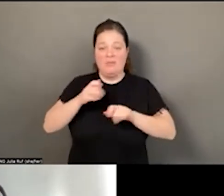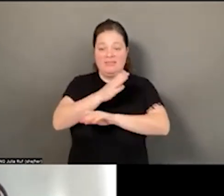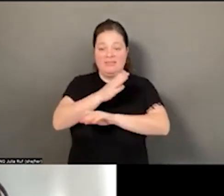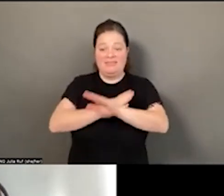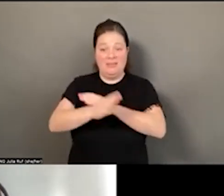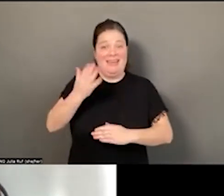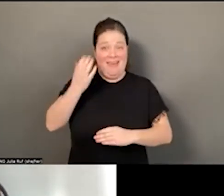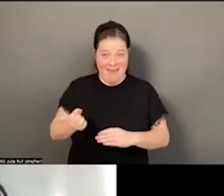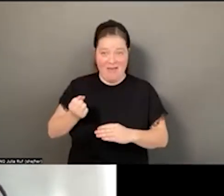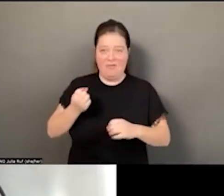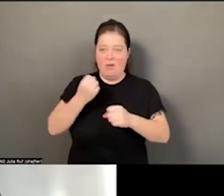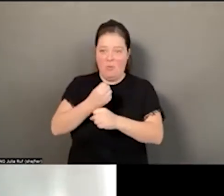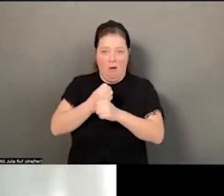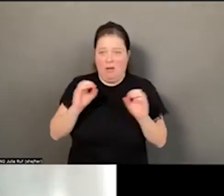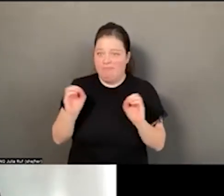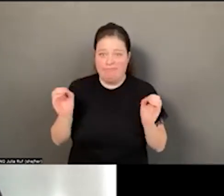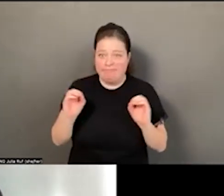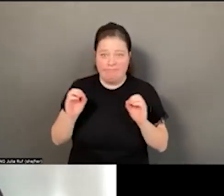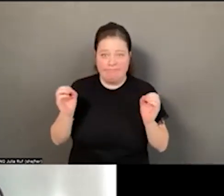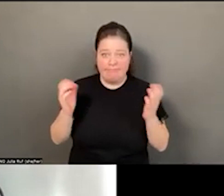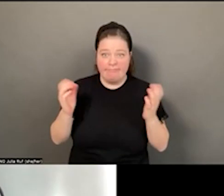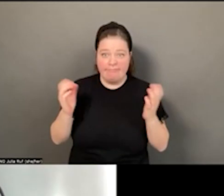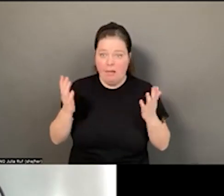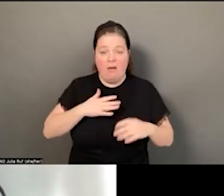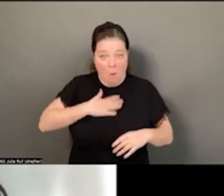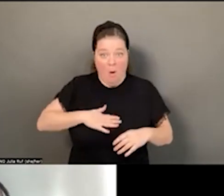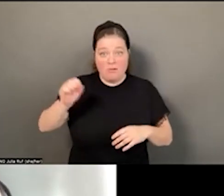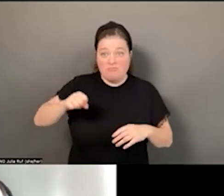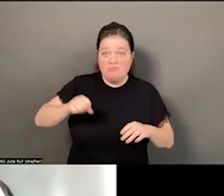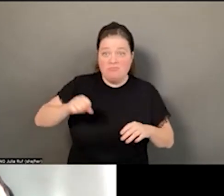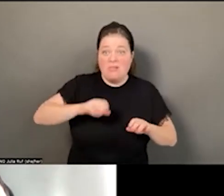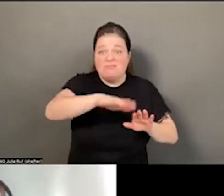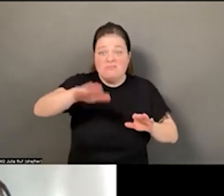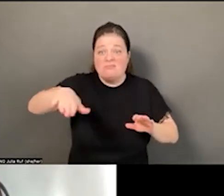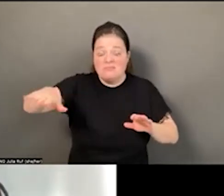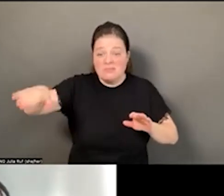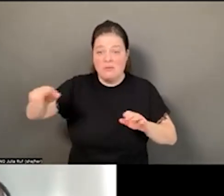is still lower compared to those without disabilities, a difference of 25%.